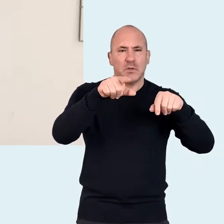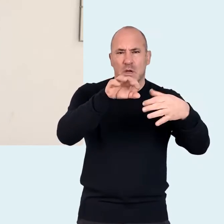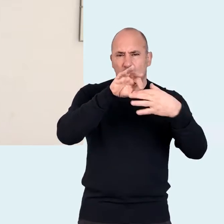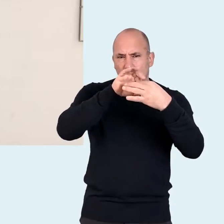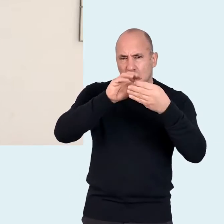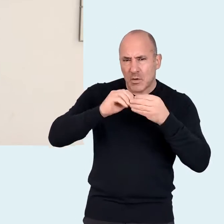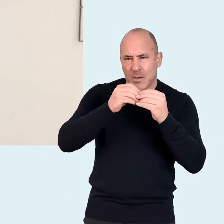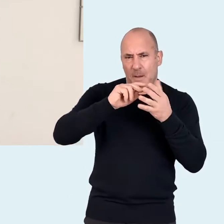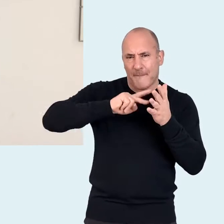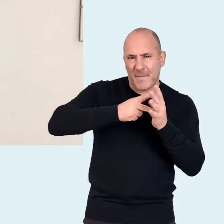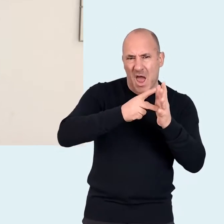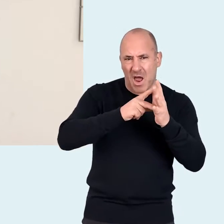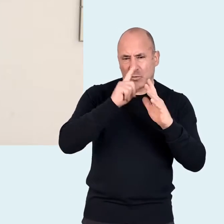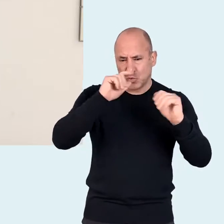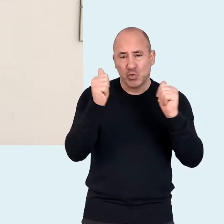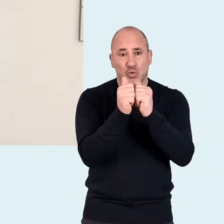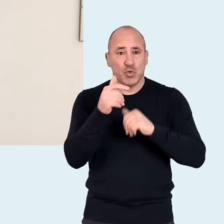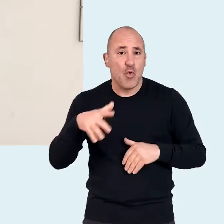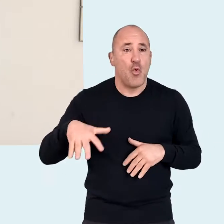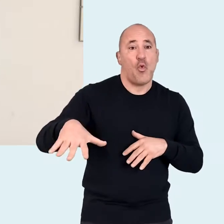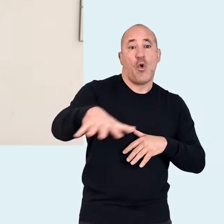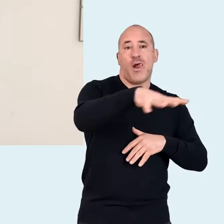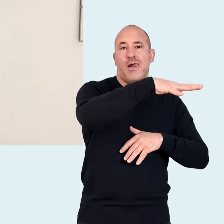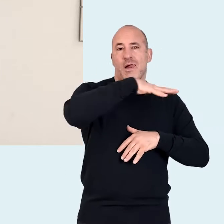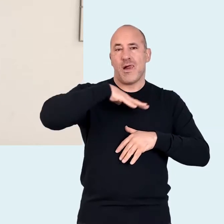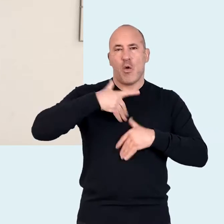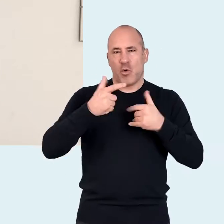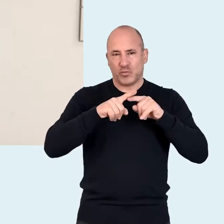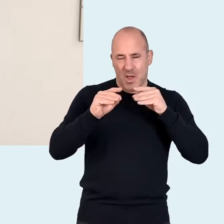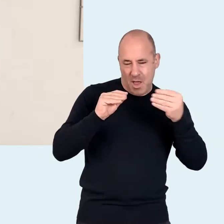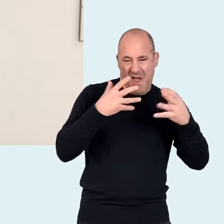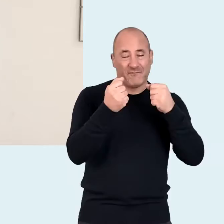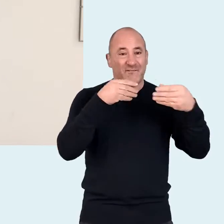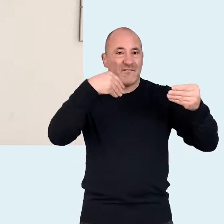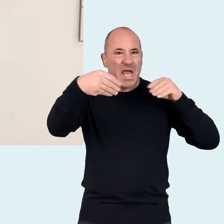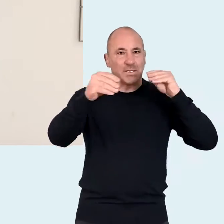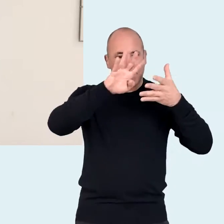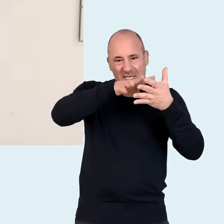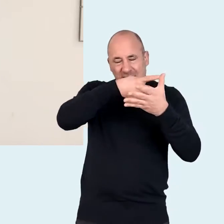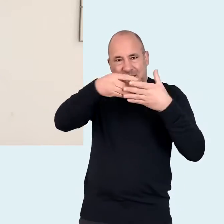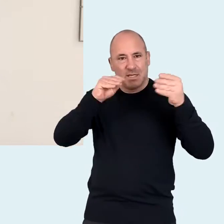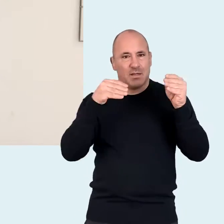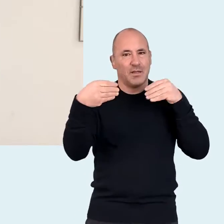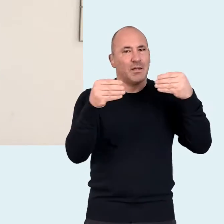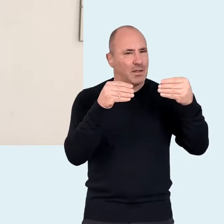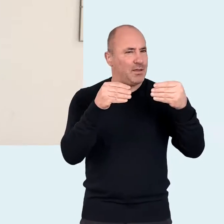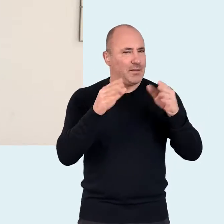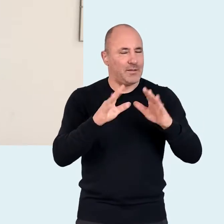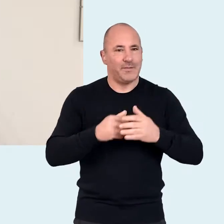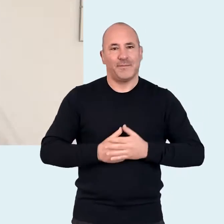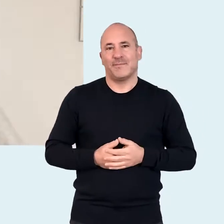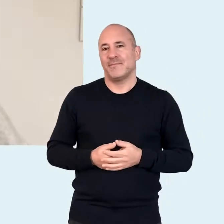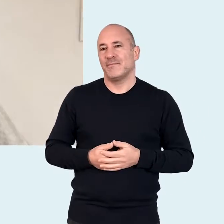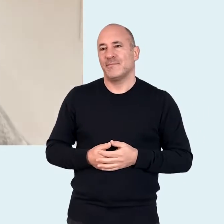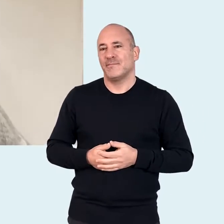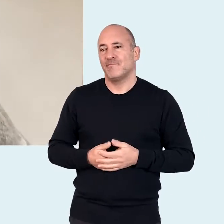with everybody to create a plan that suits all or build something that has flexibility within it.